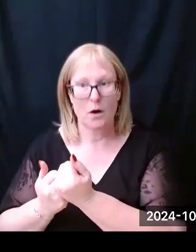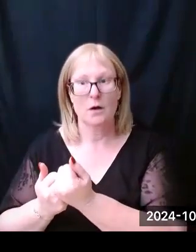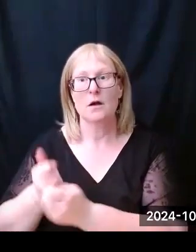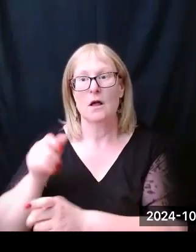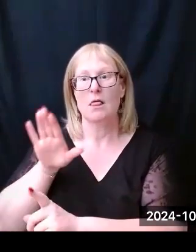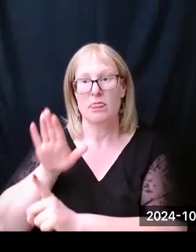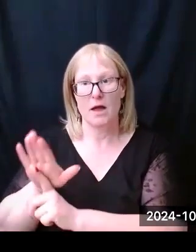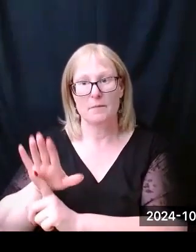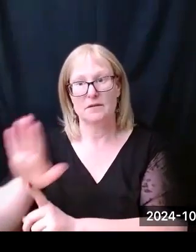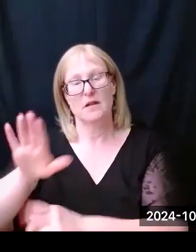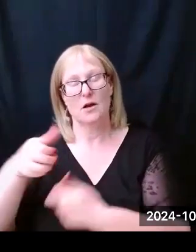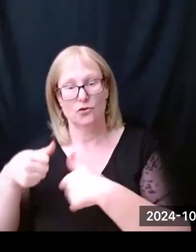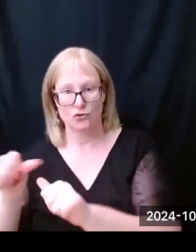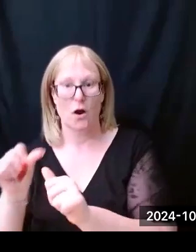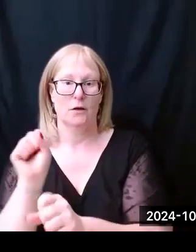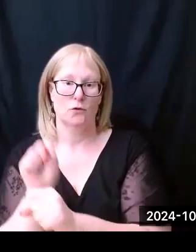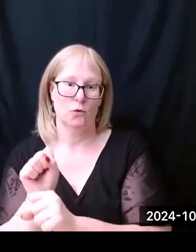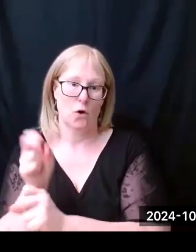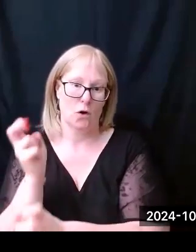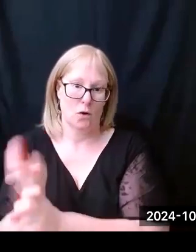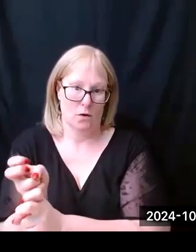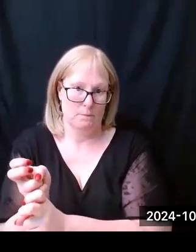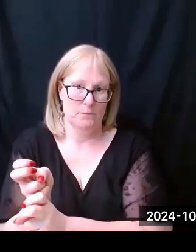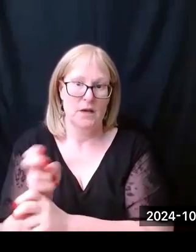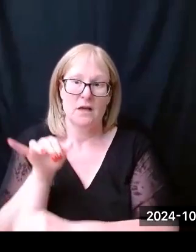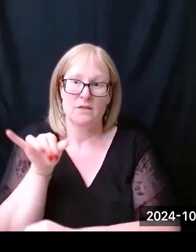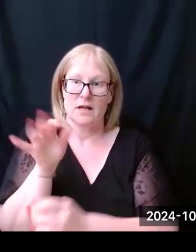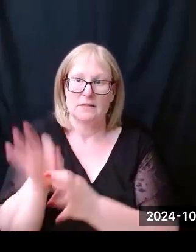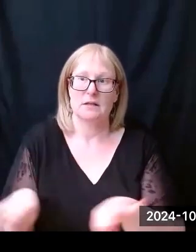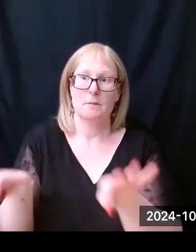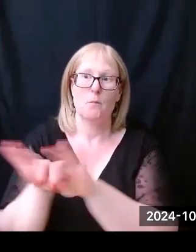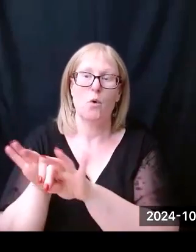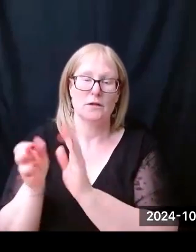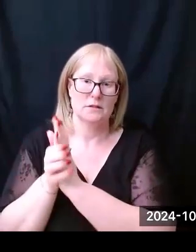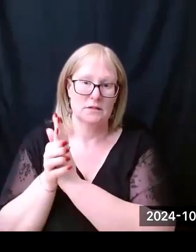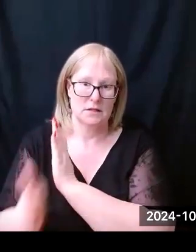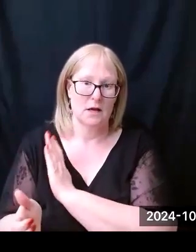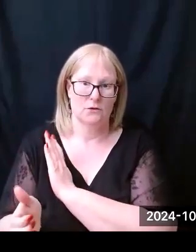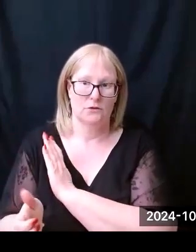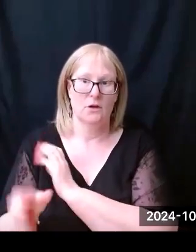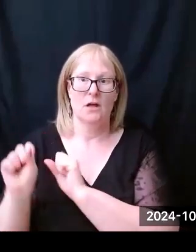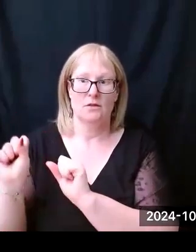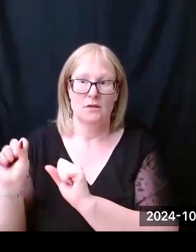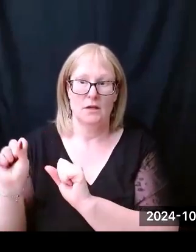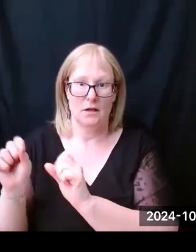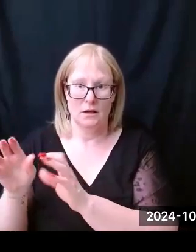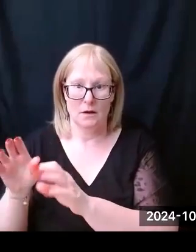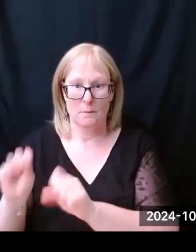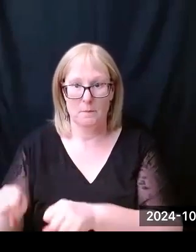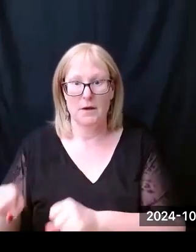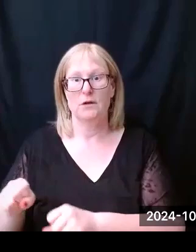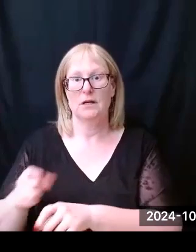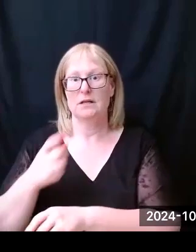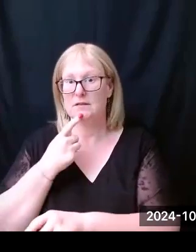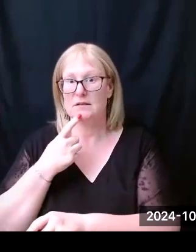Because that is the single most important skill that any child can develop. The ability to go, you know what, I'm working hard and I can do this.